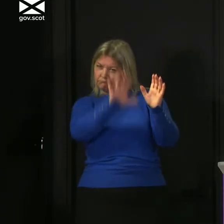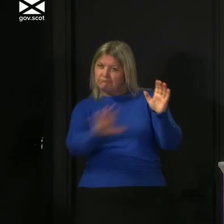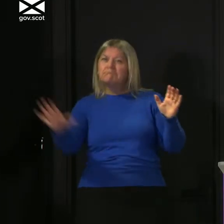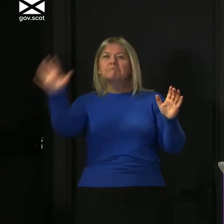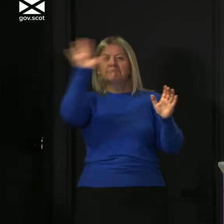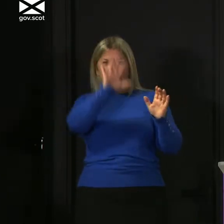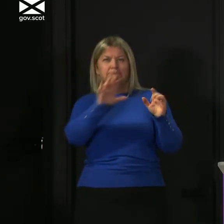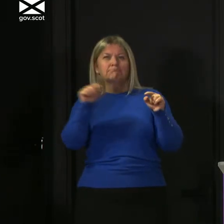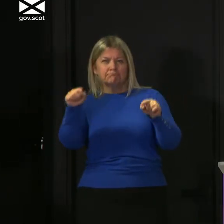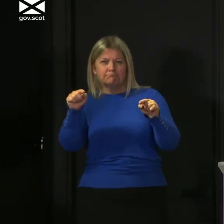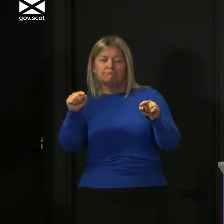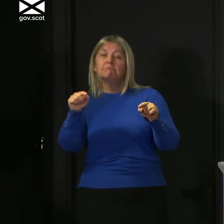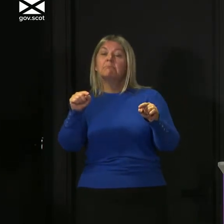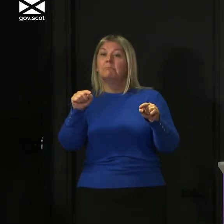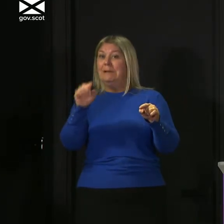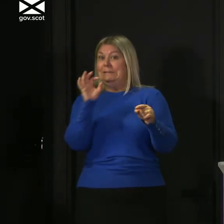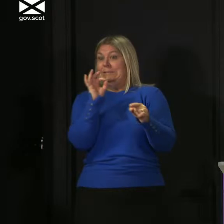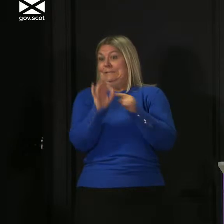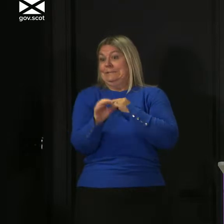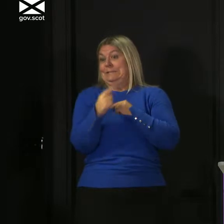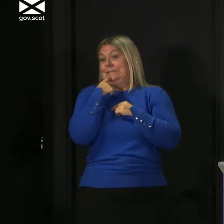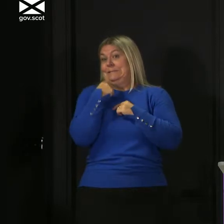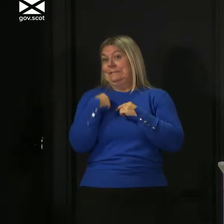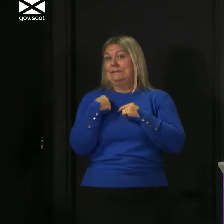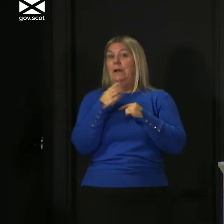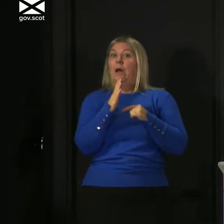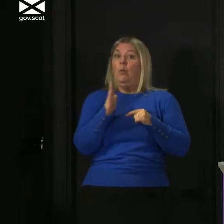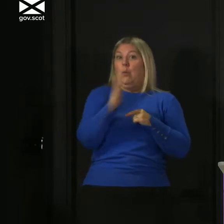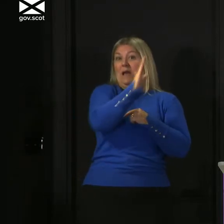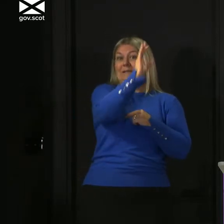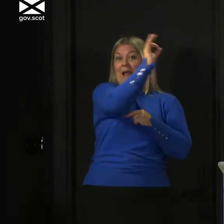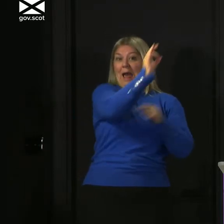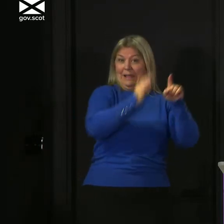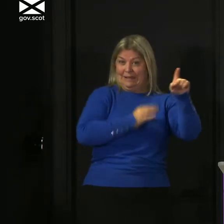seen cases in the Western Isles. I think last week we had cases in Shetland, so there is a